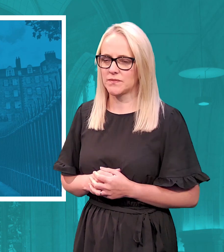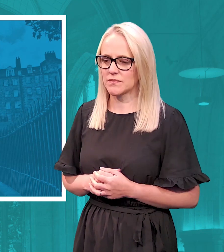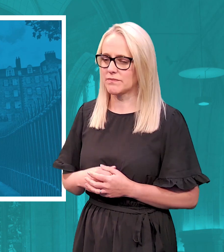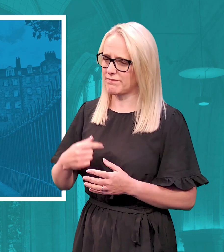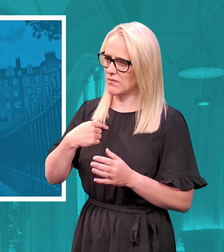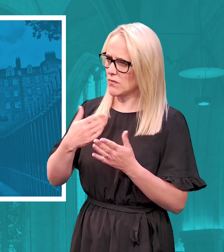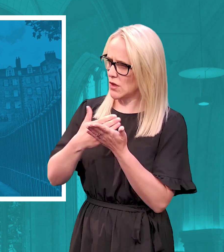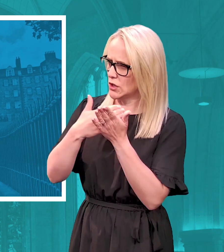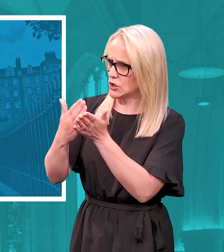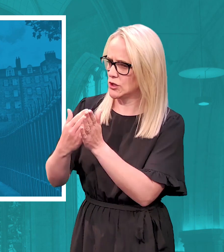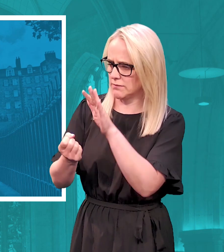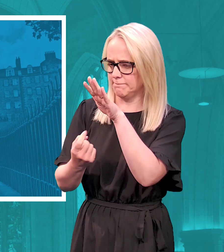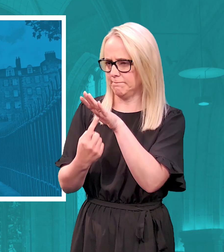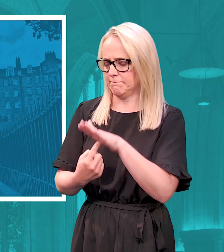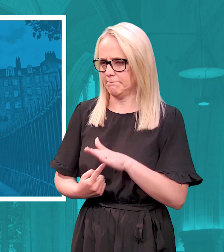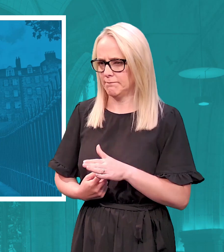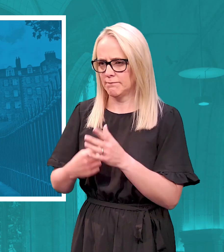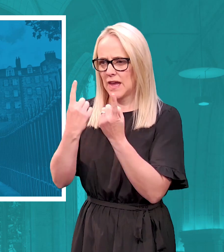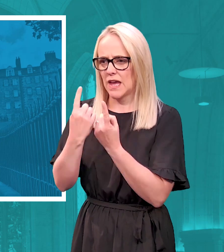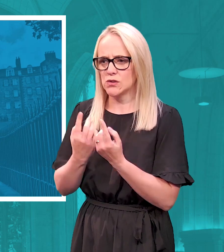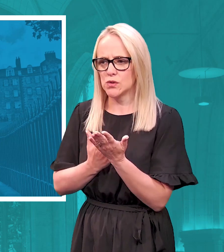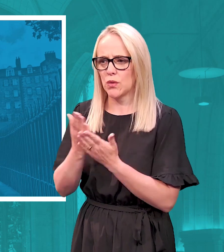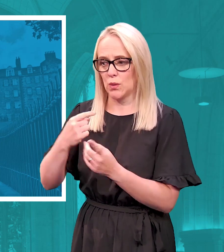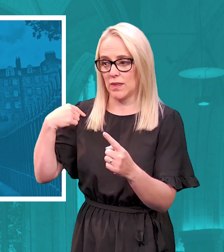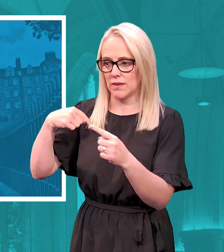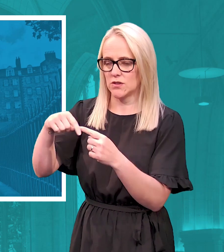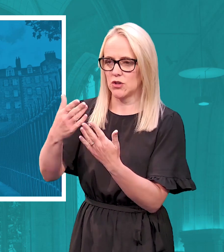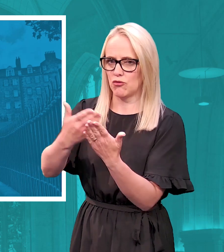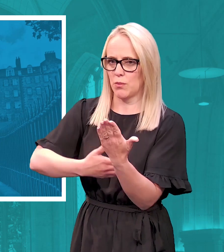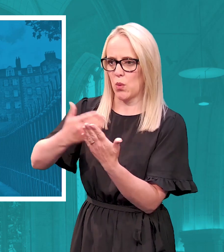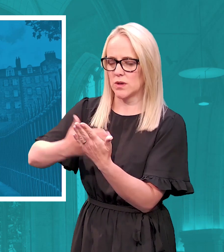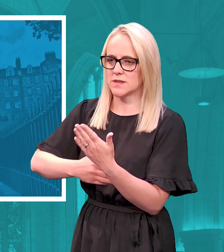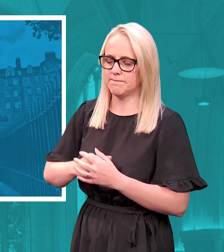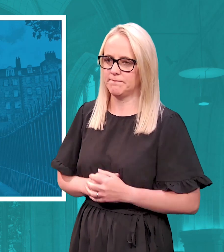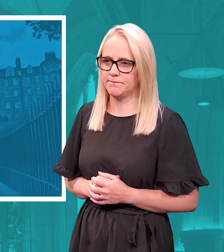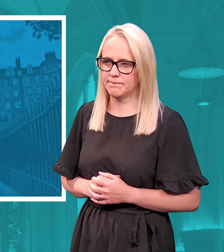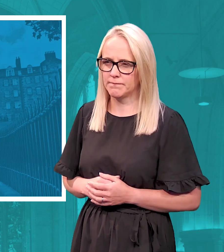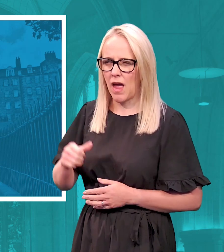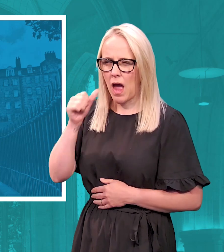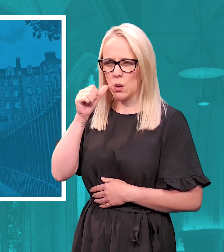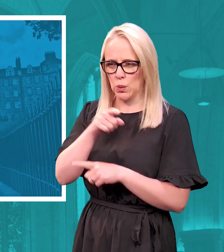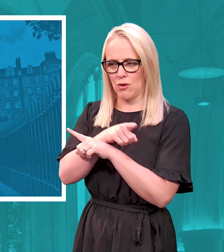in this year's report. Like most of us, we've been operating